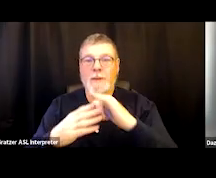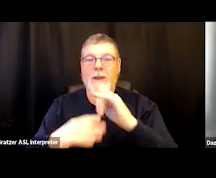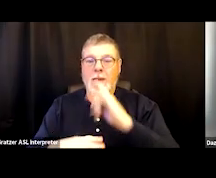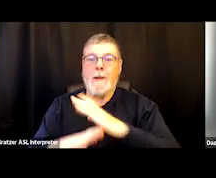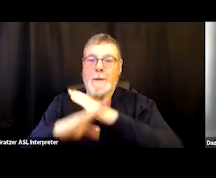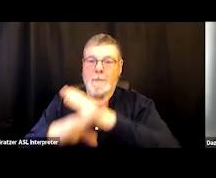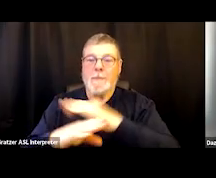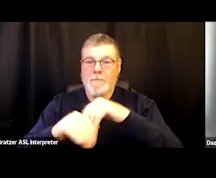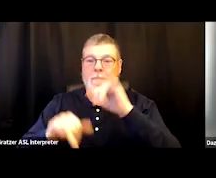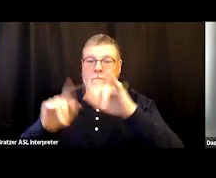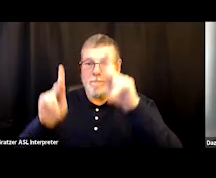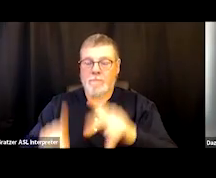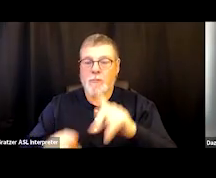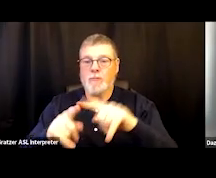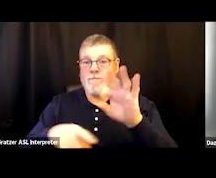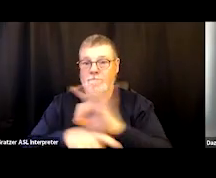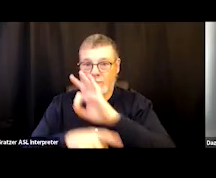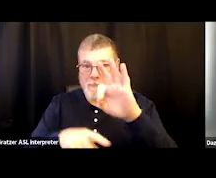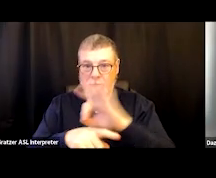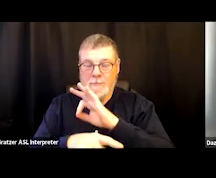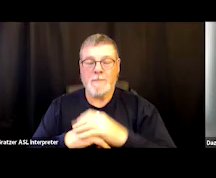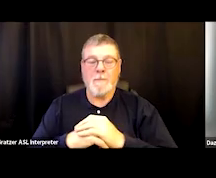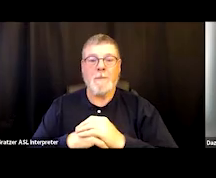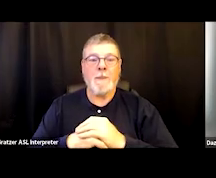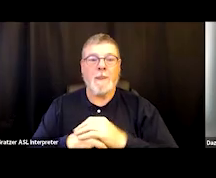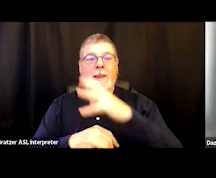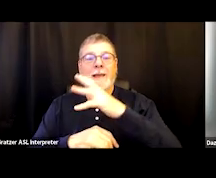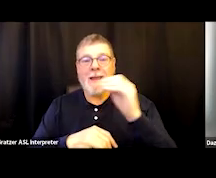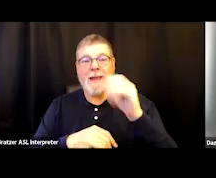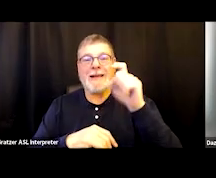in that person's ability to function. And there has to be a duration